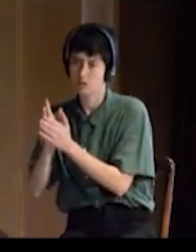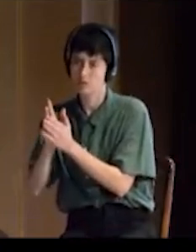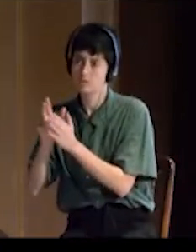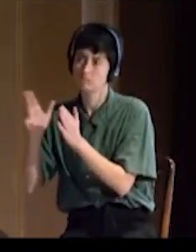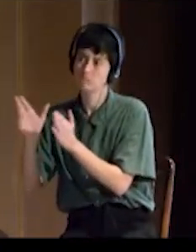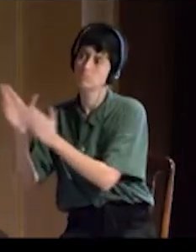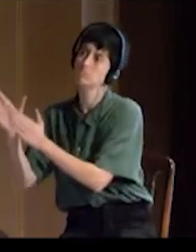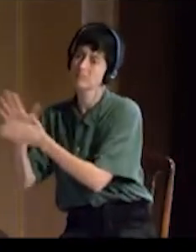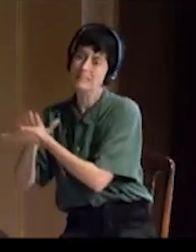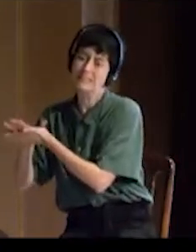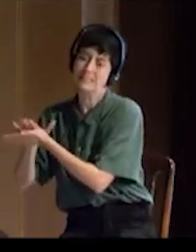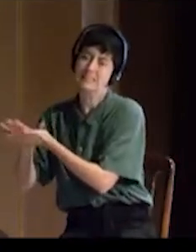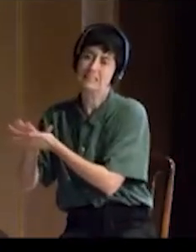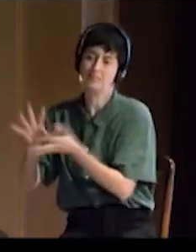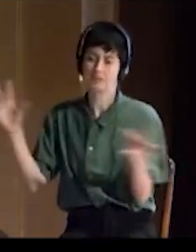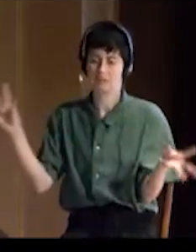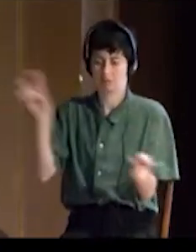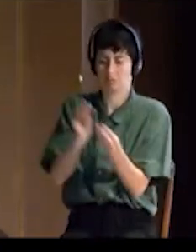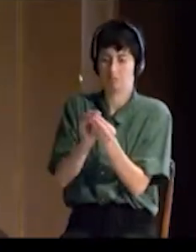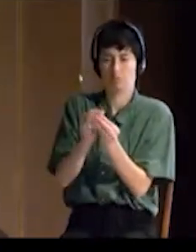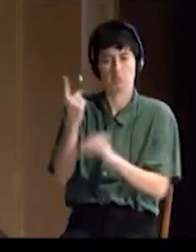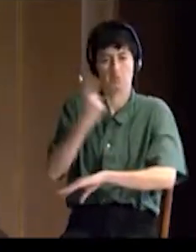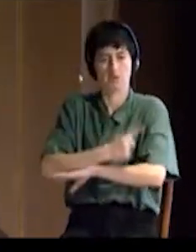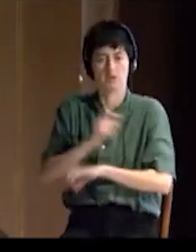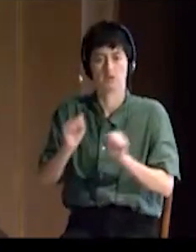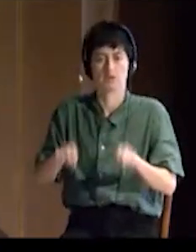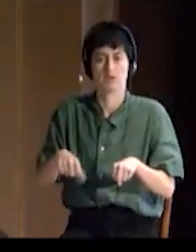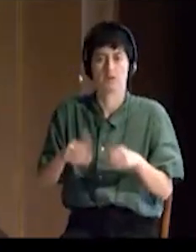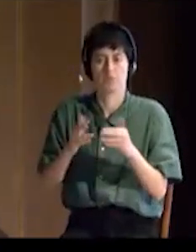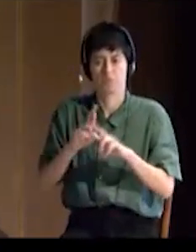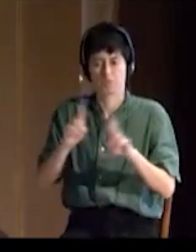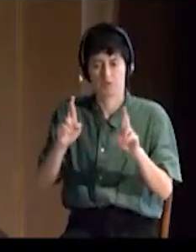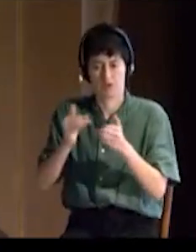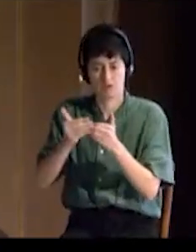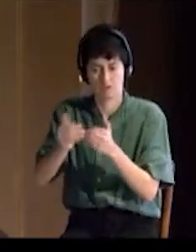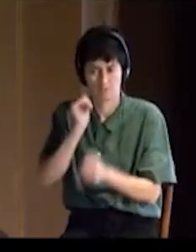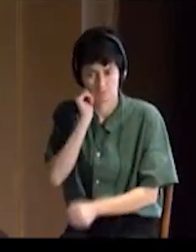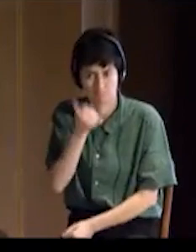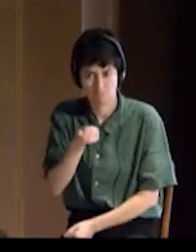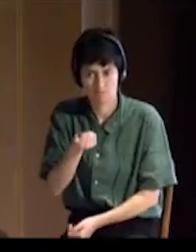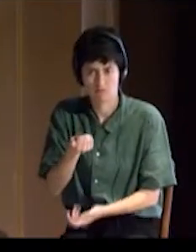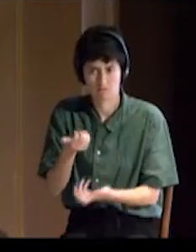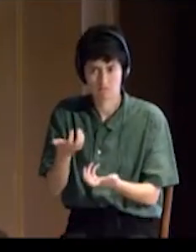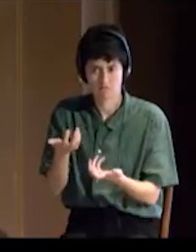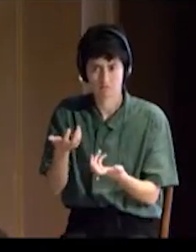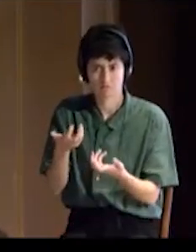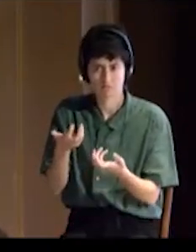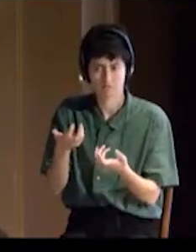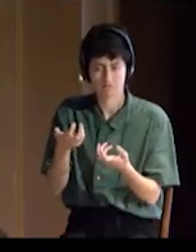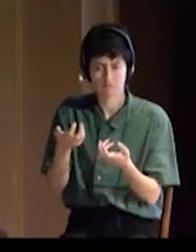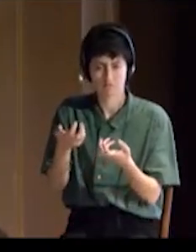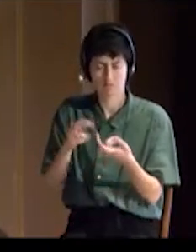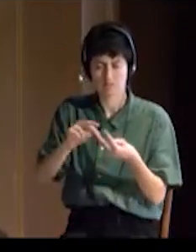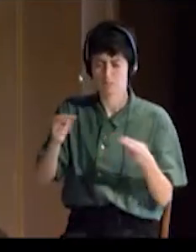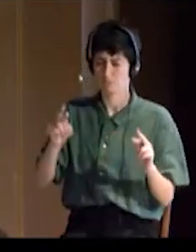and have your sample prepared for sequencing the next day. And we have a great lab manager here,